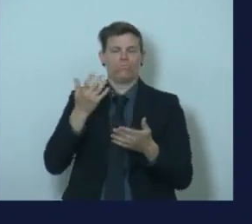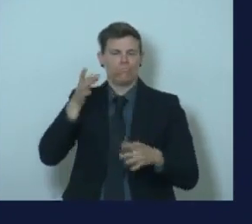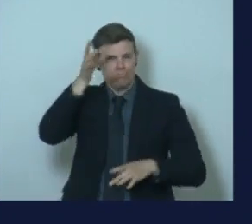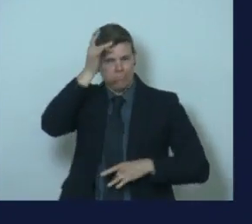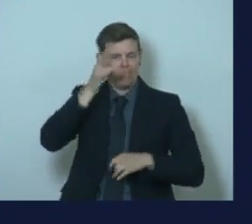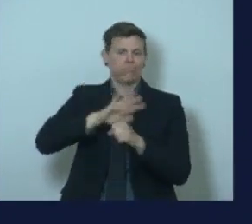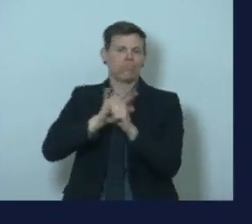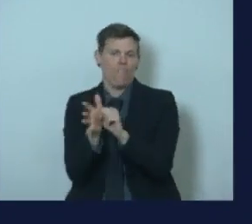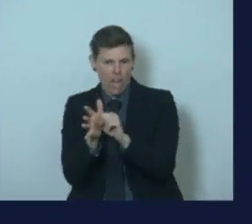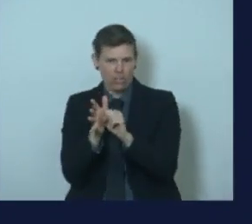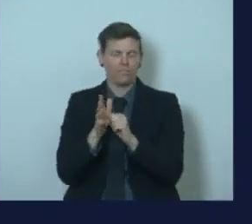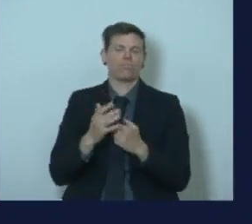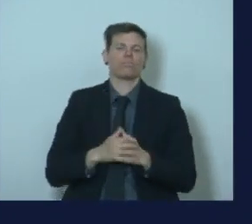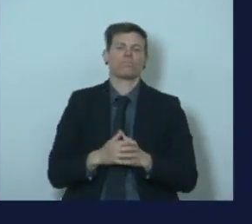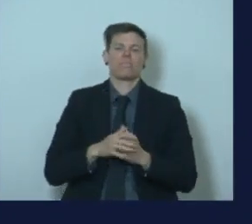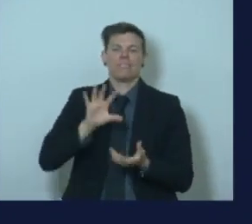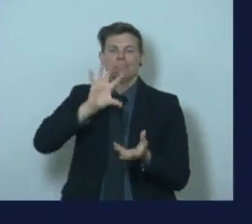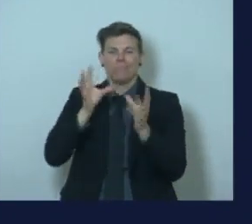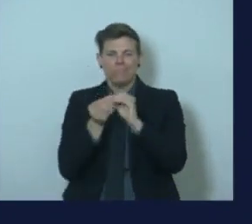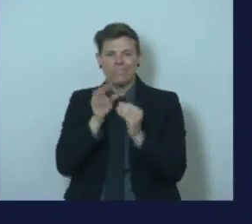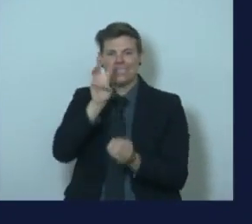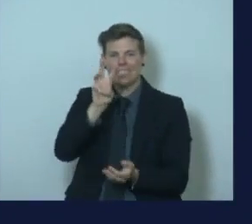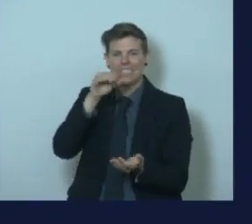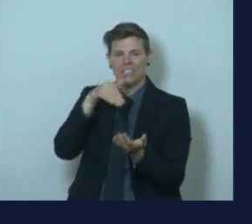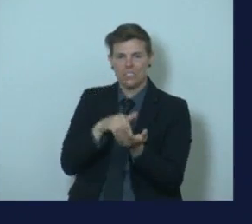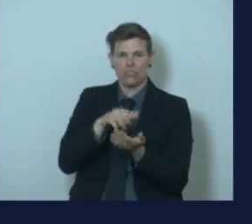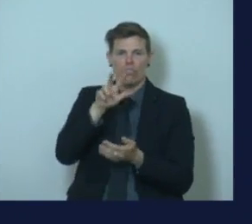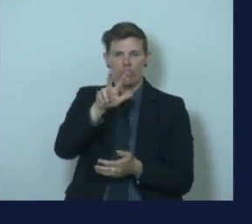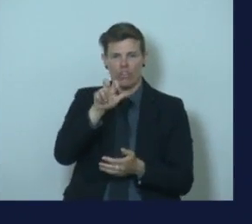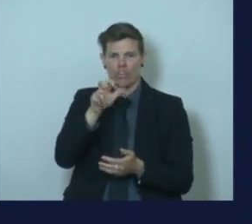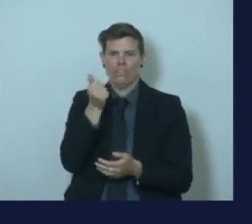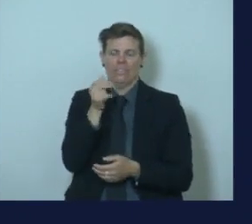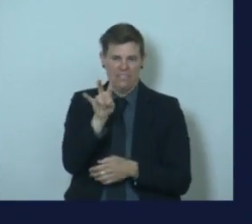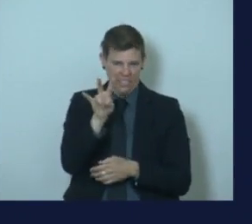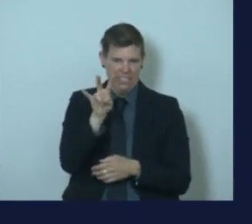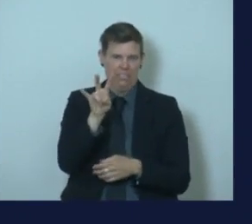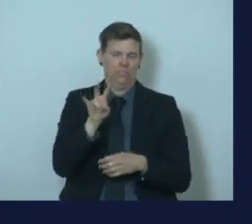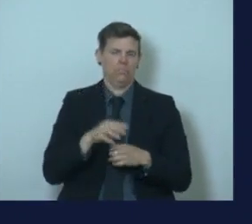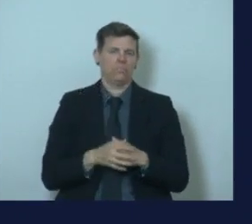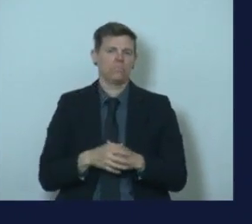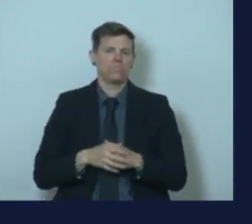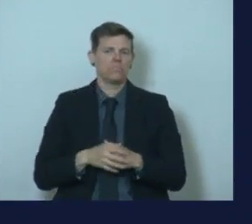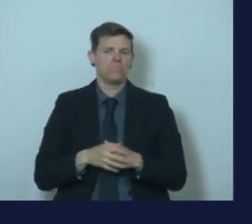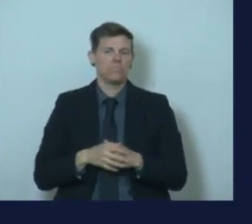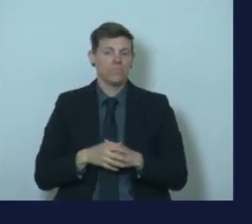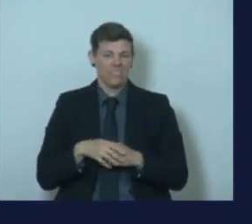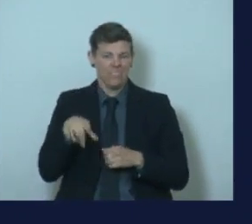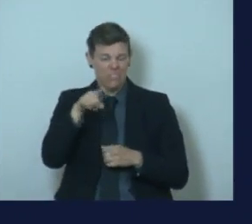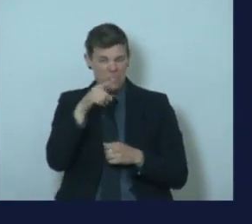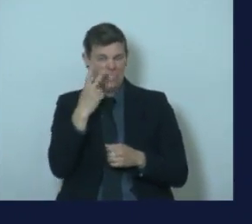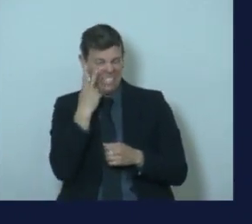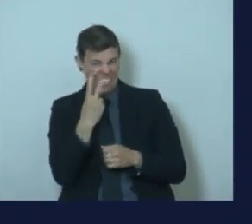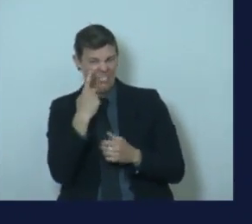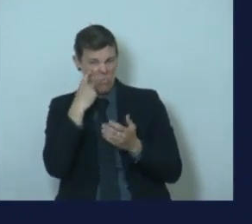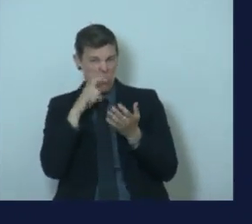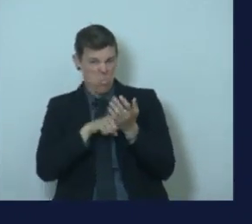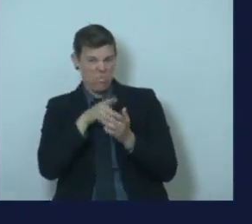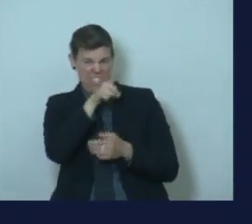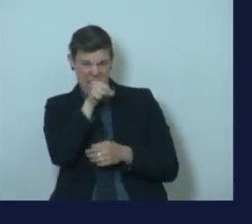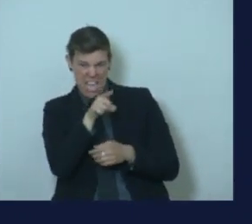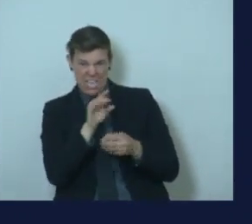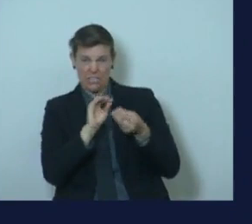TODAY, WE HAVE 134 NEW CASES WITH A TOTAL OF 6317.